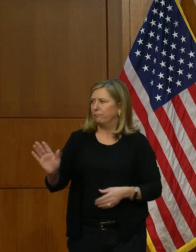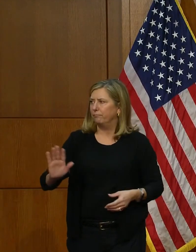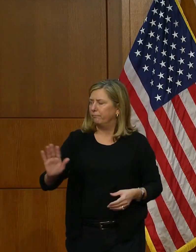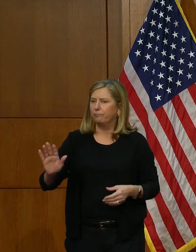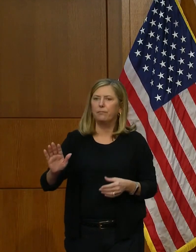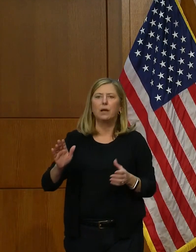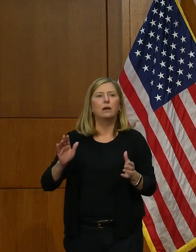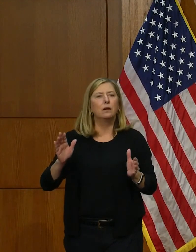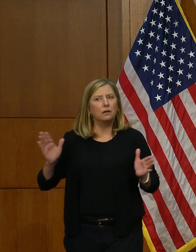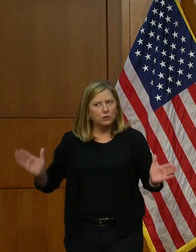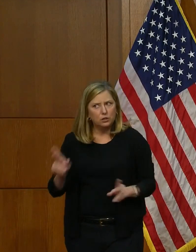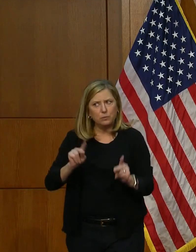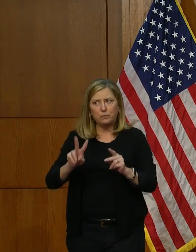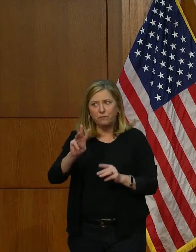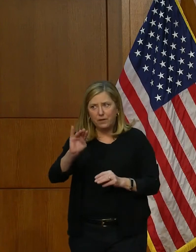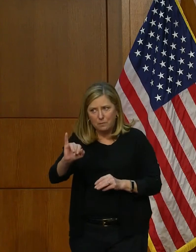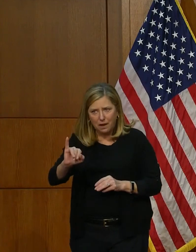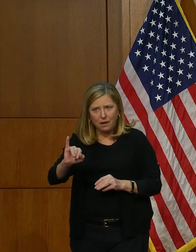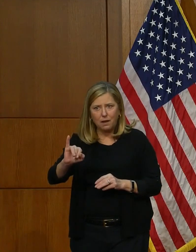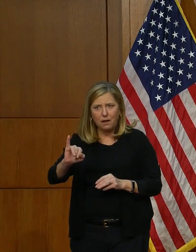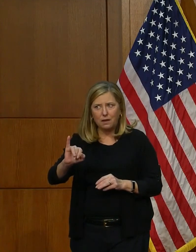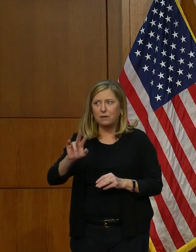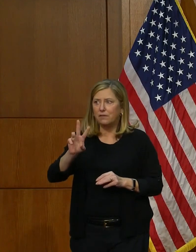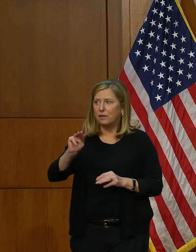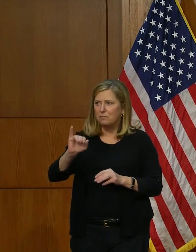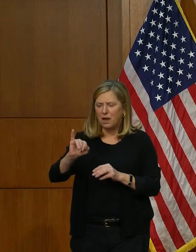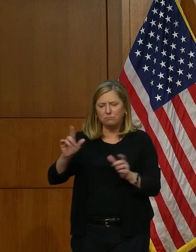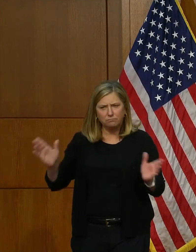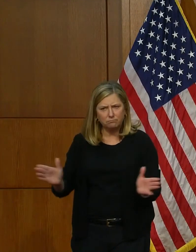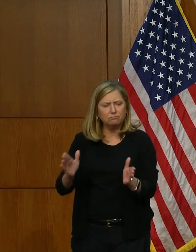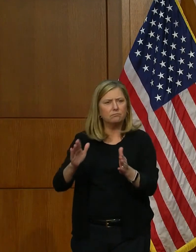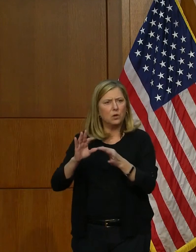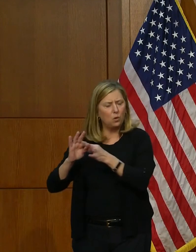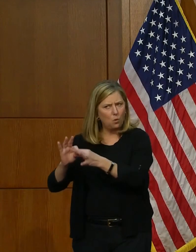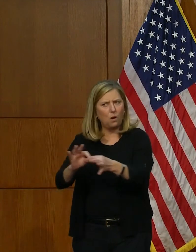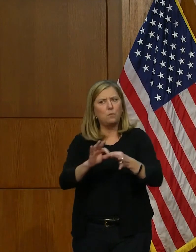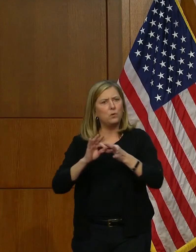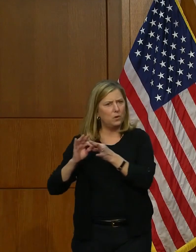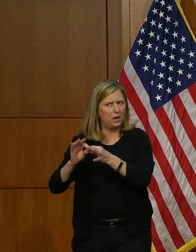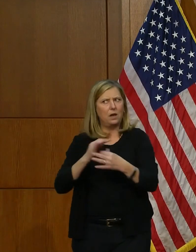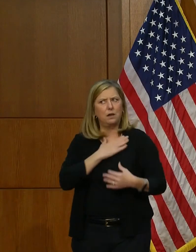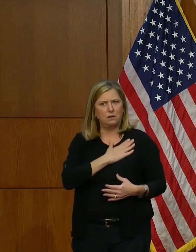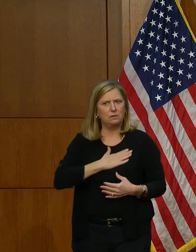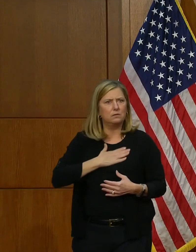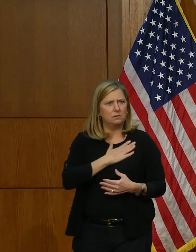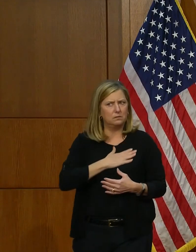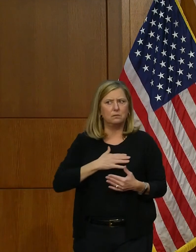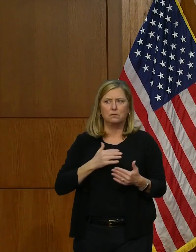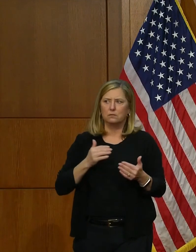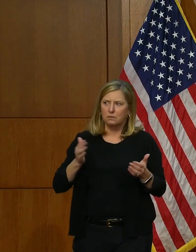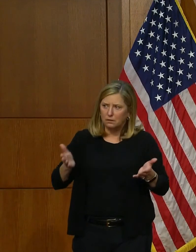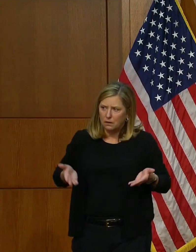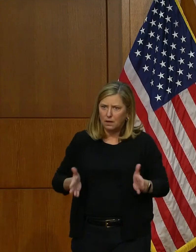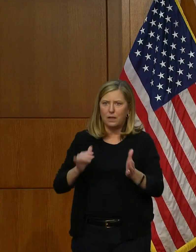UNENCUMBERED ON I URGE THE